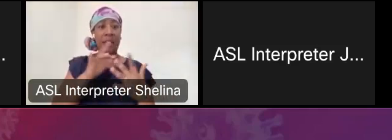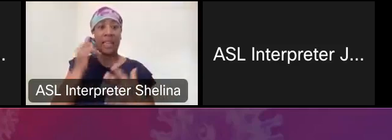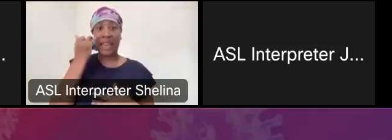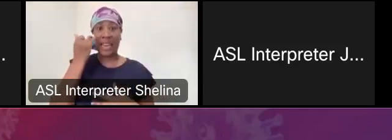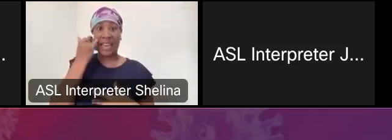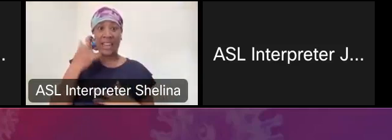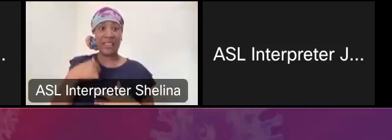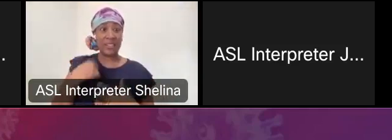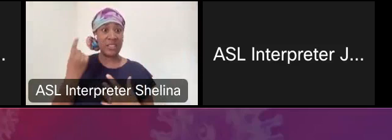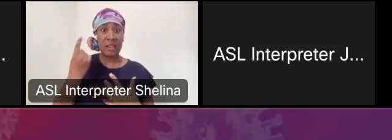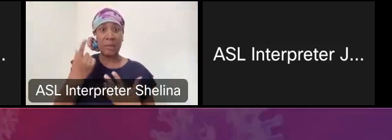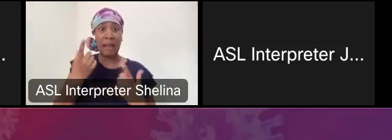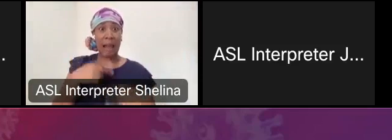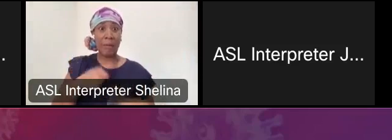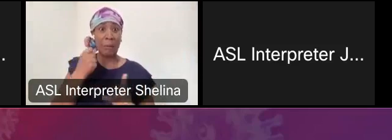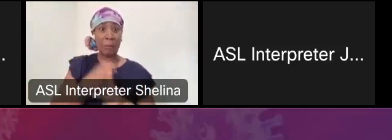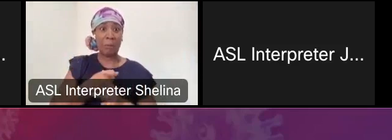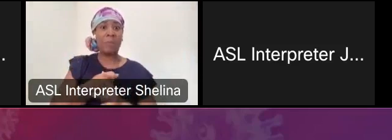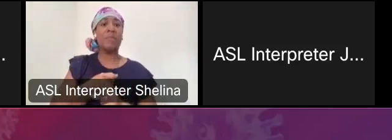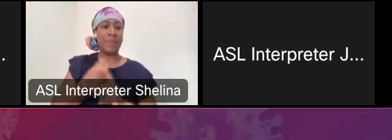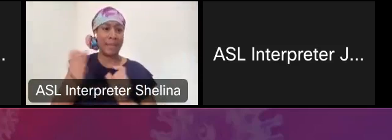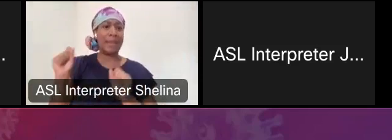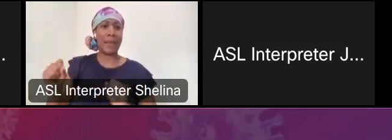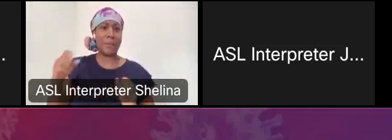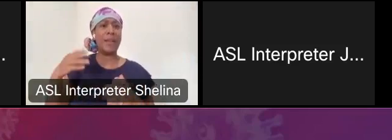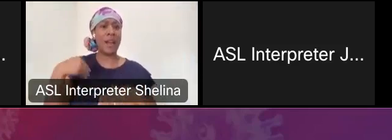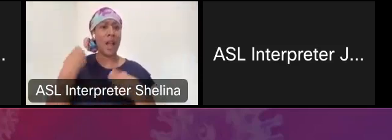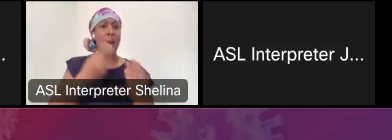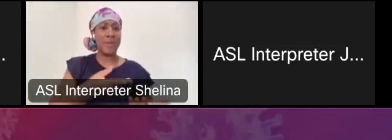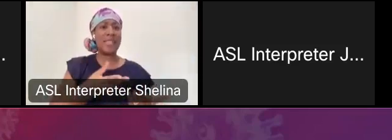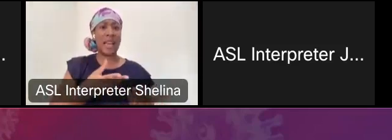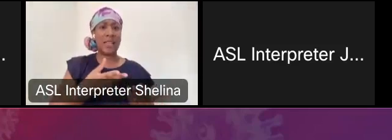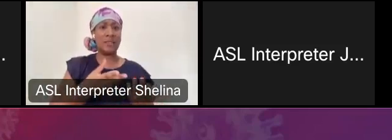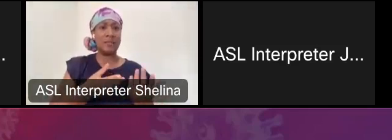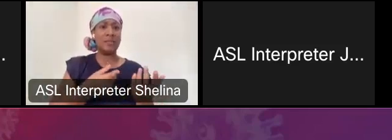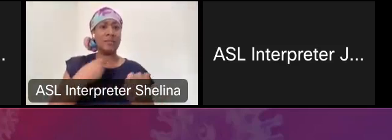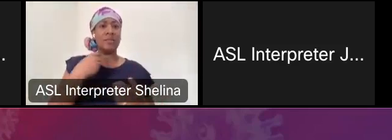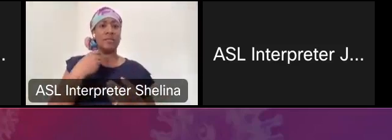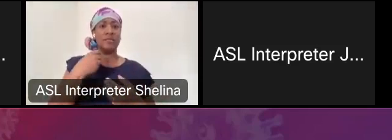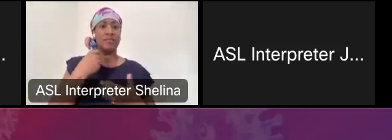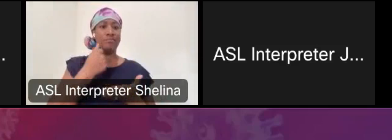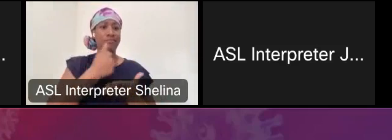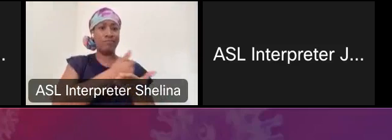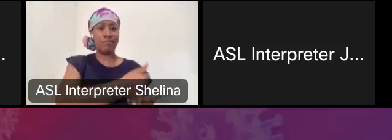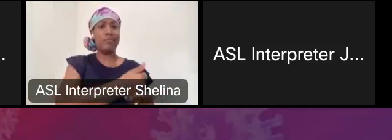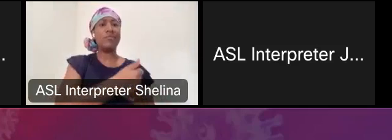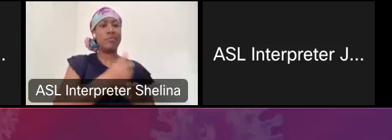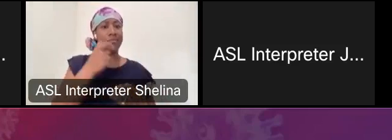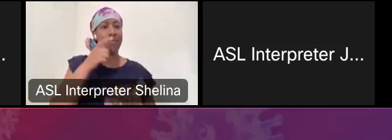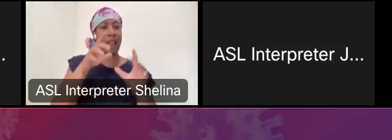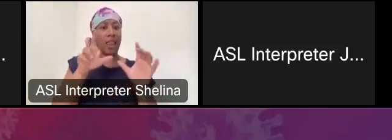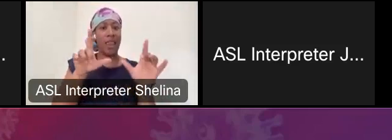Through a program called the counter measures injury, compensation program. There's also a link to that site on this side.